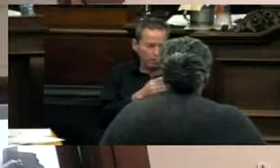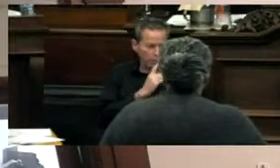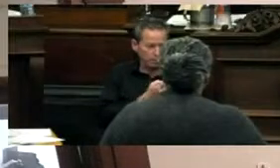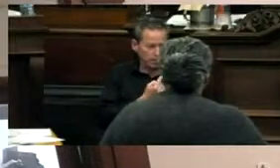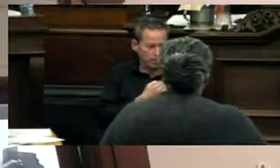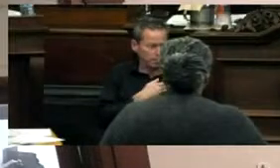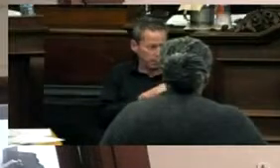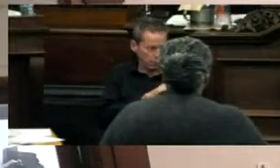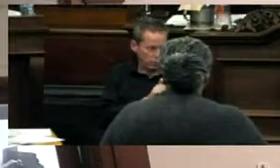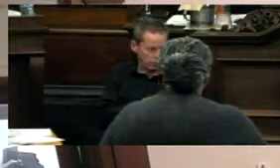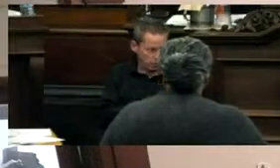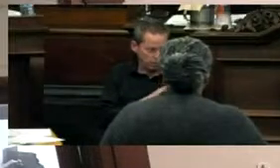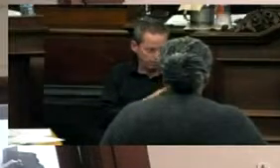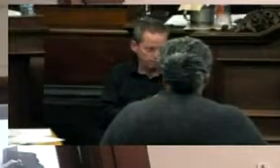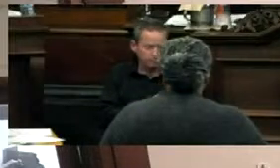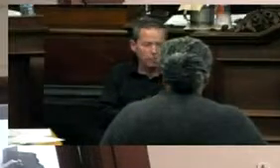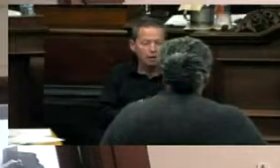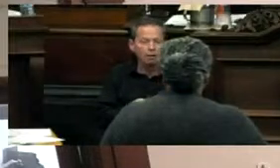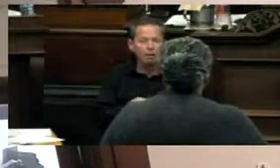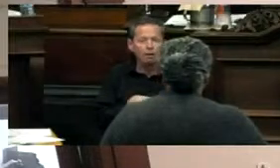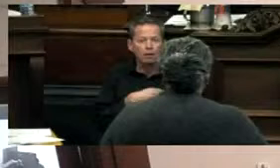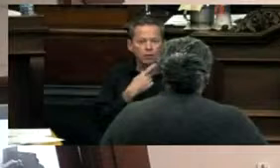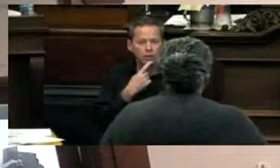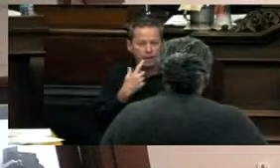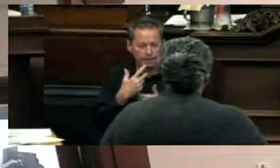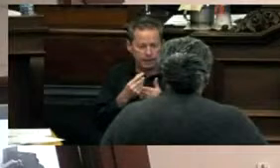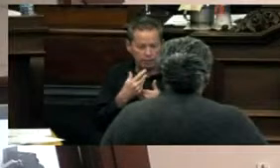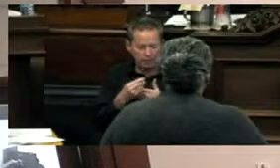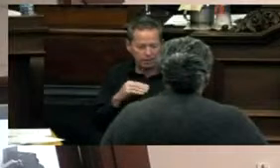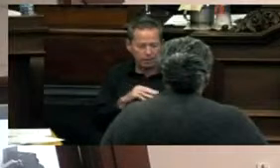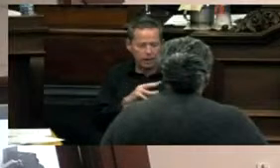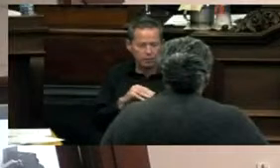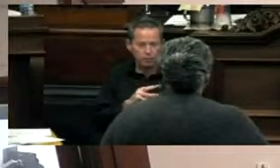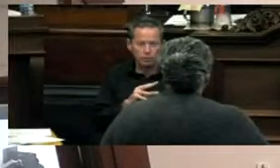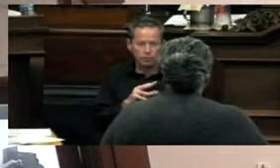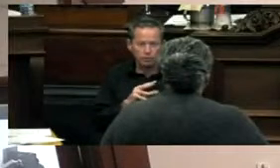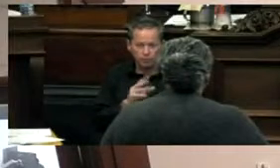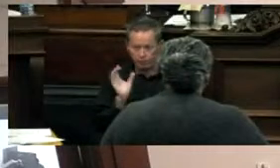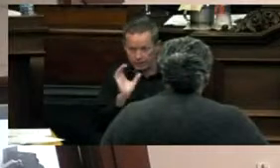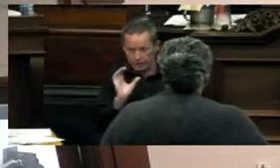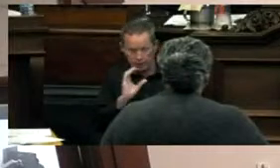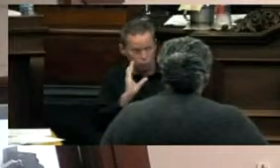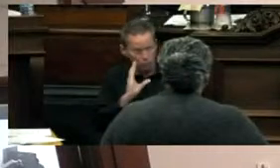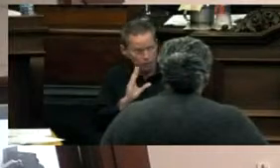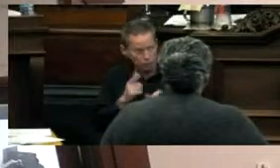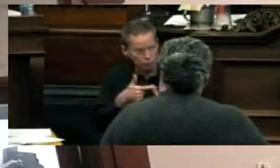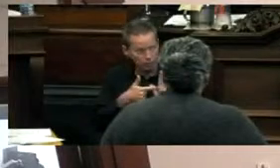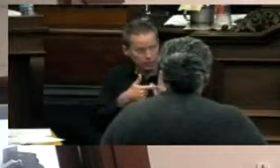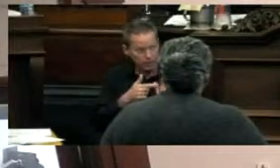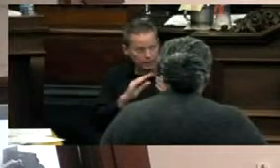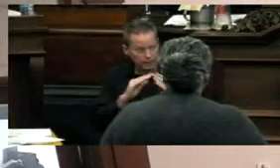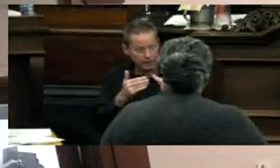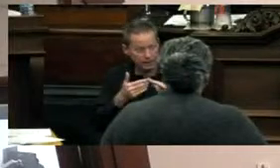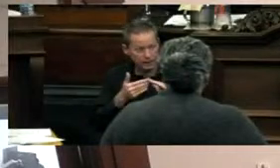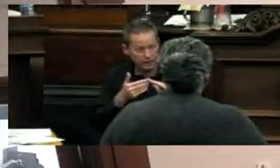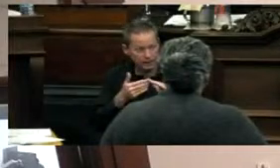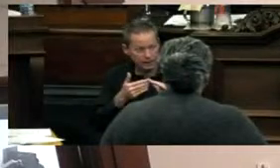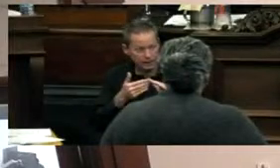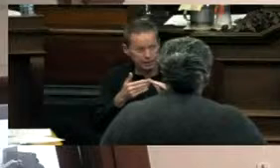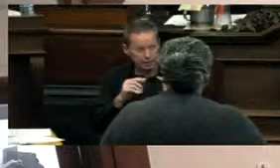last thing, Patrick, I really appreciate how forthcoming and all your responses to my questions. And you're saying the